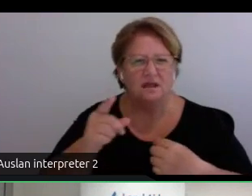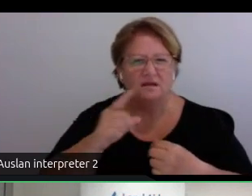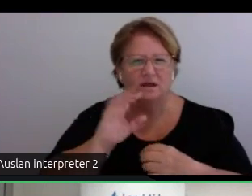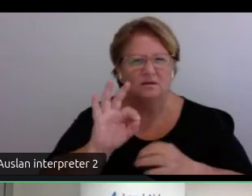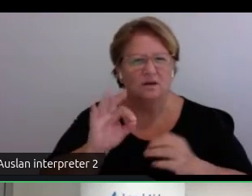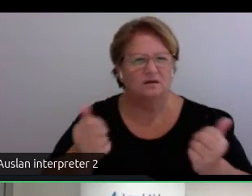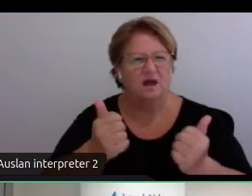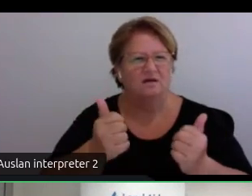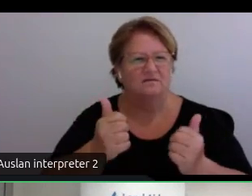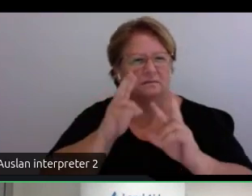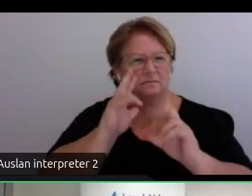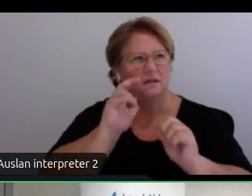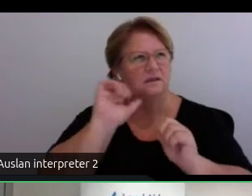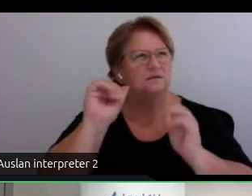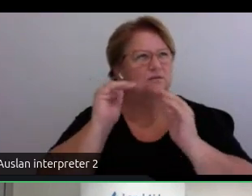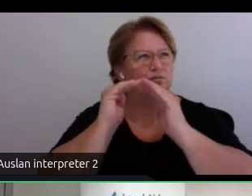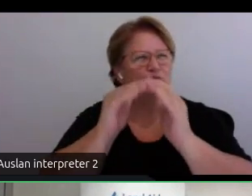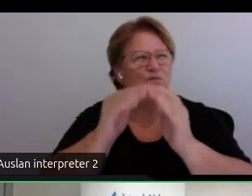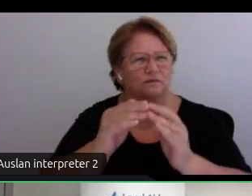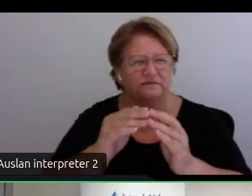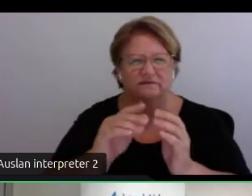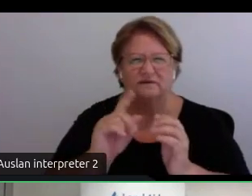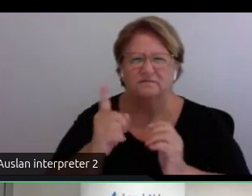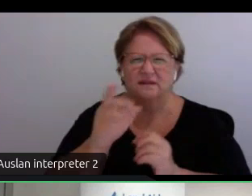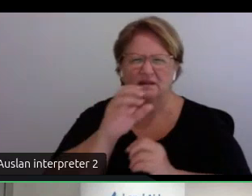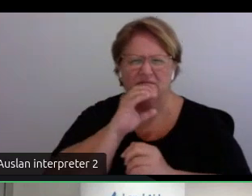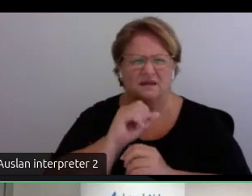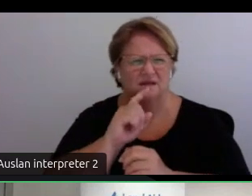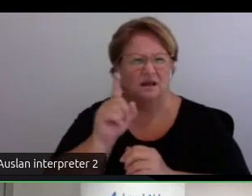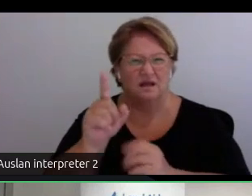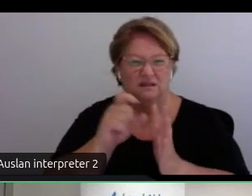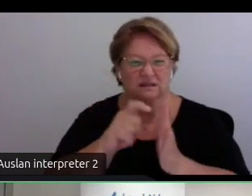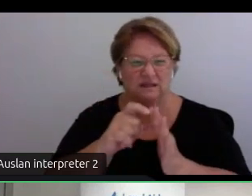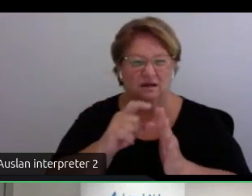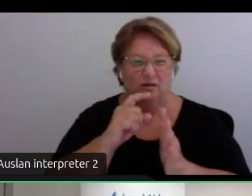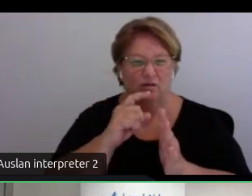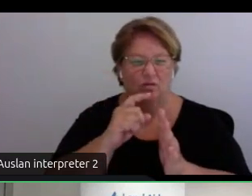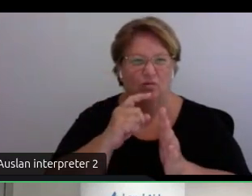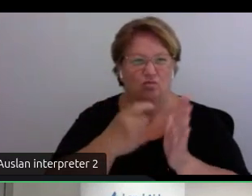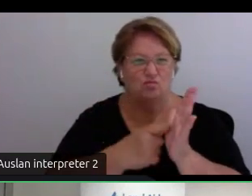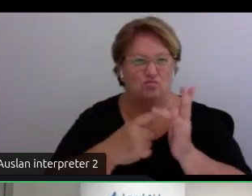said was a lack of maintenance on his roof. But George had a roof report done just 3 weeks before